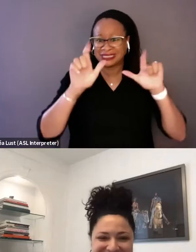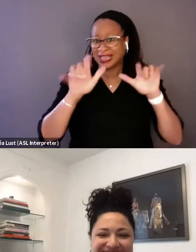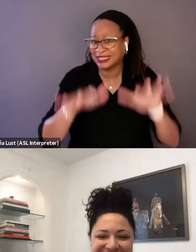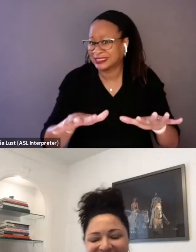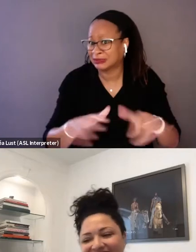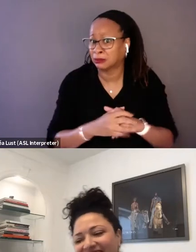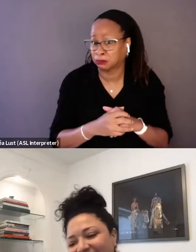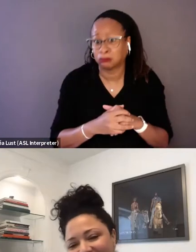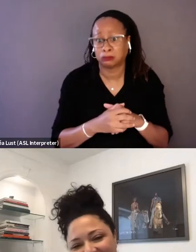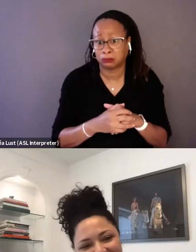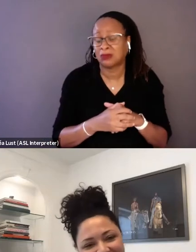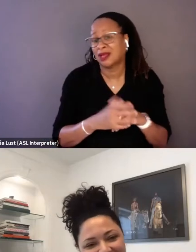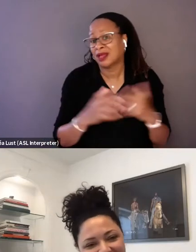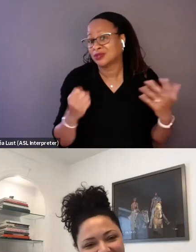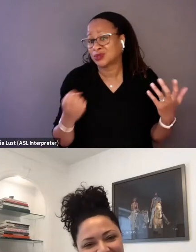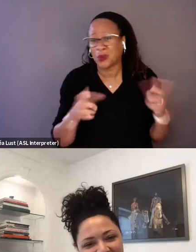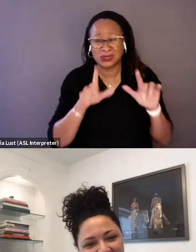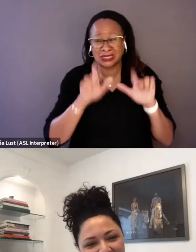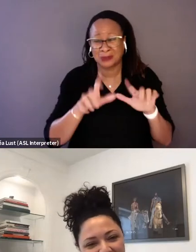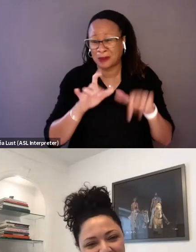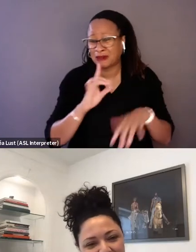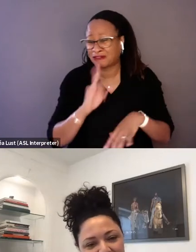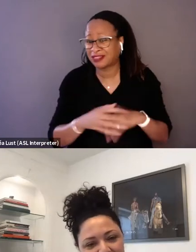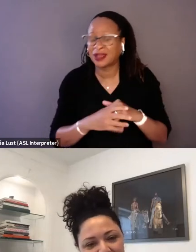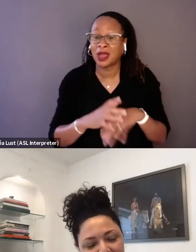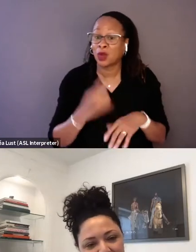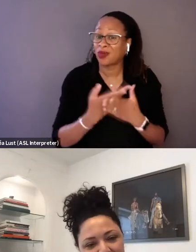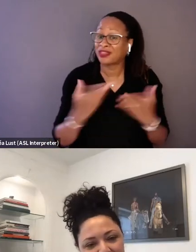and of the things that was also really important to me